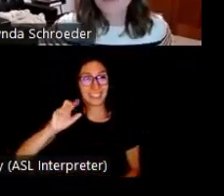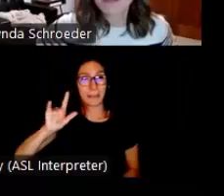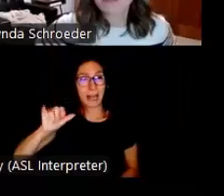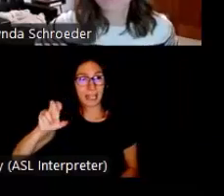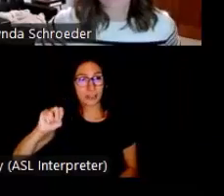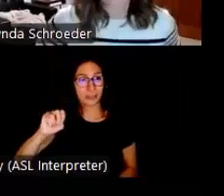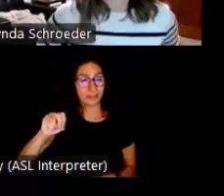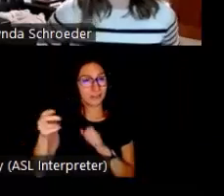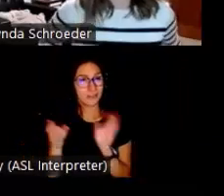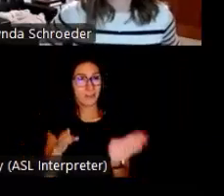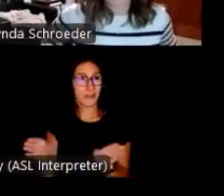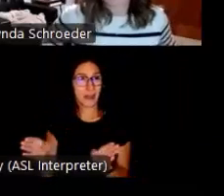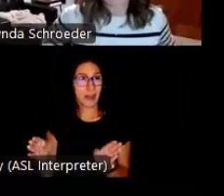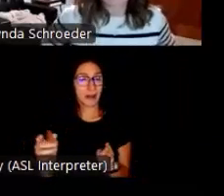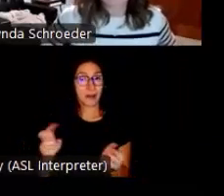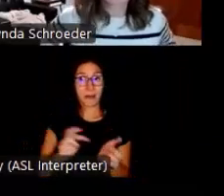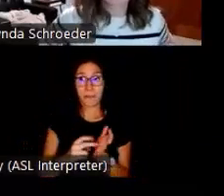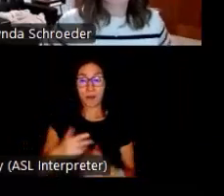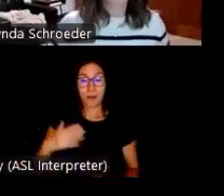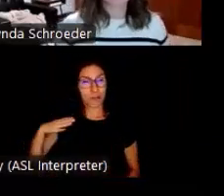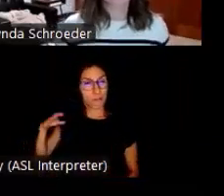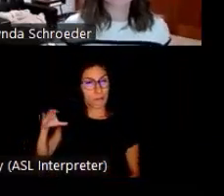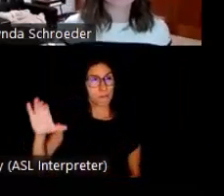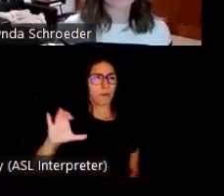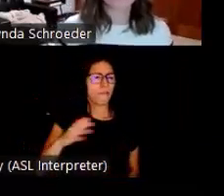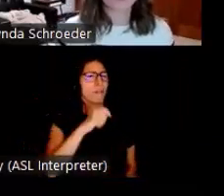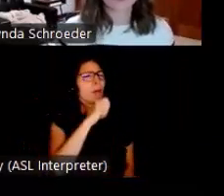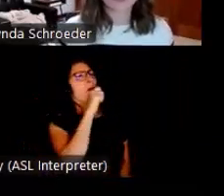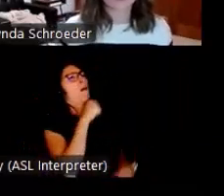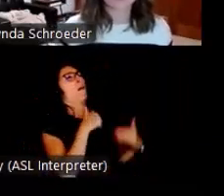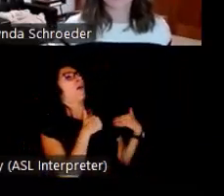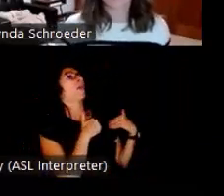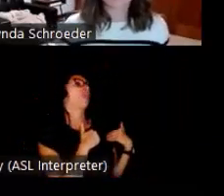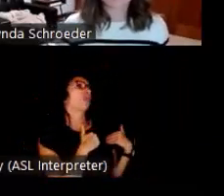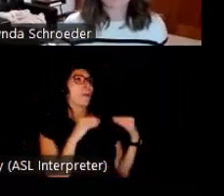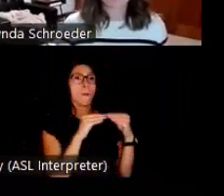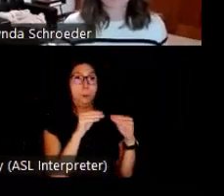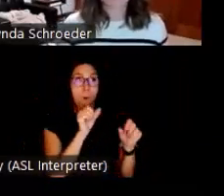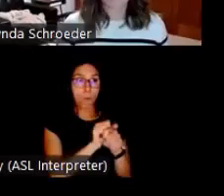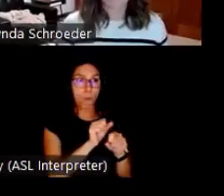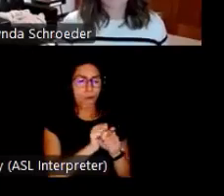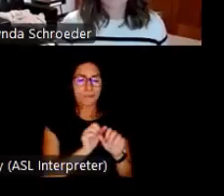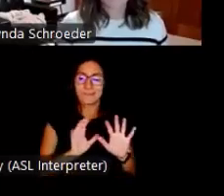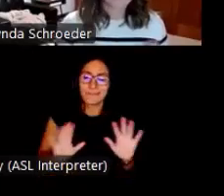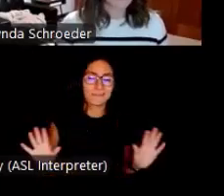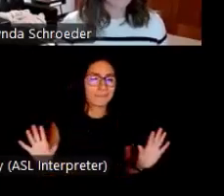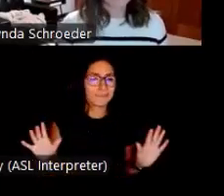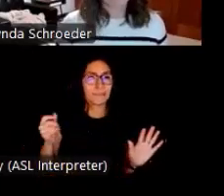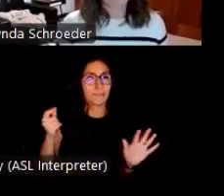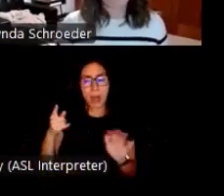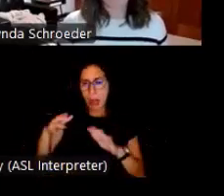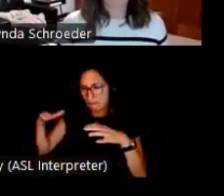It doesn't have to be formal. But at least with your research team, create some guide of how you plan